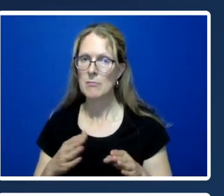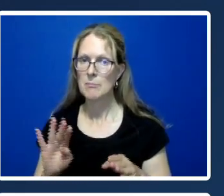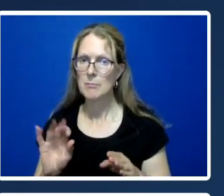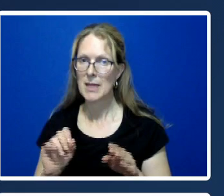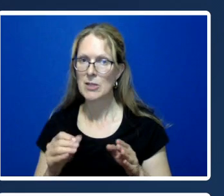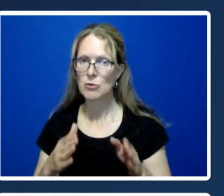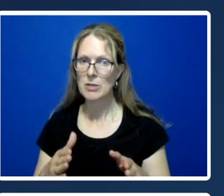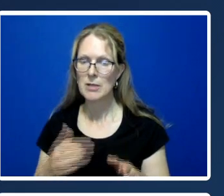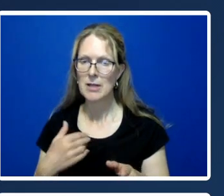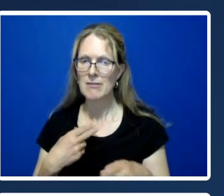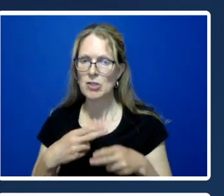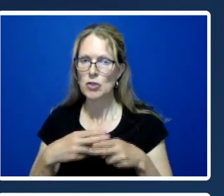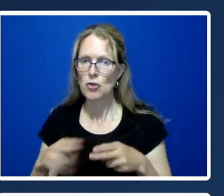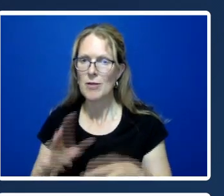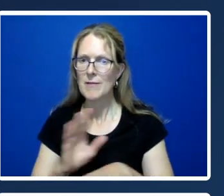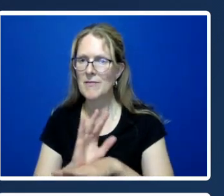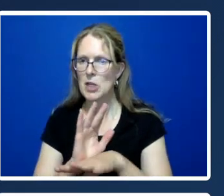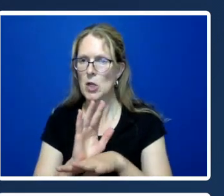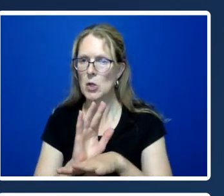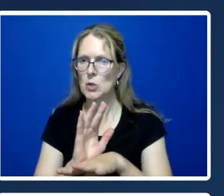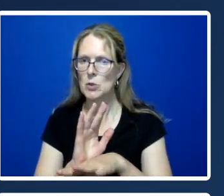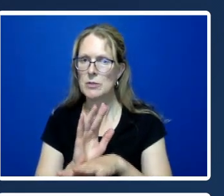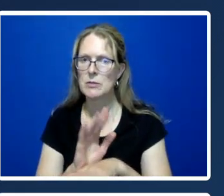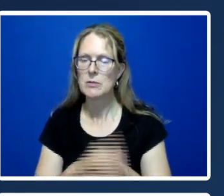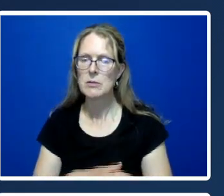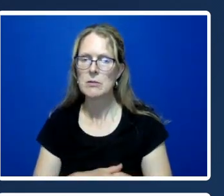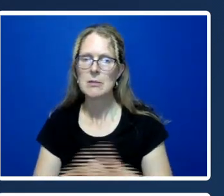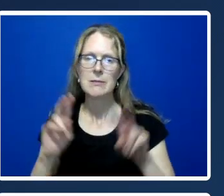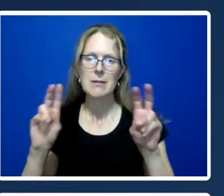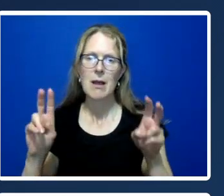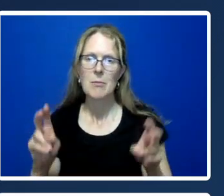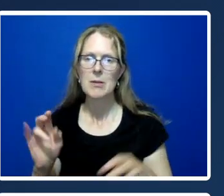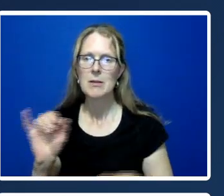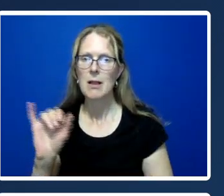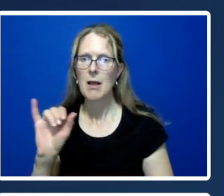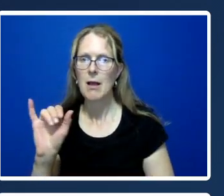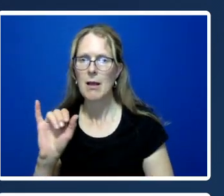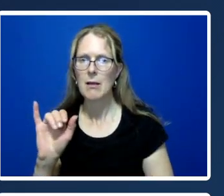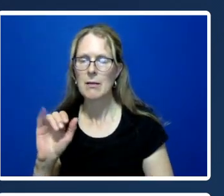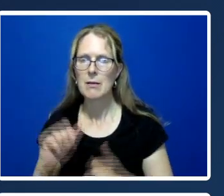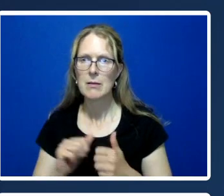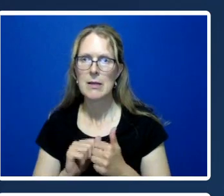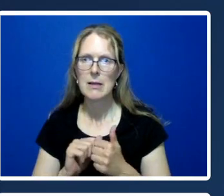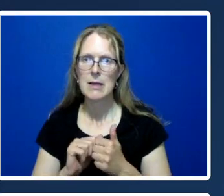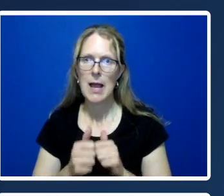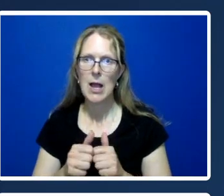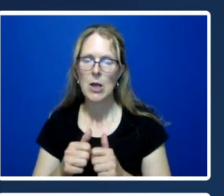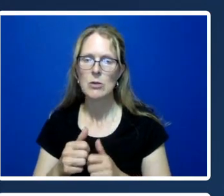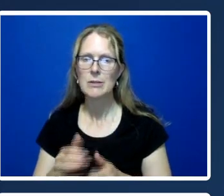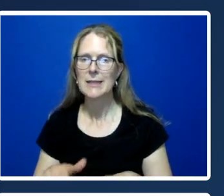videos for youth on topics such as how to give and receive feedback -- which is really important --